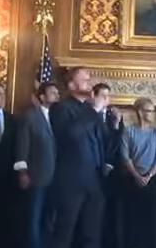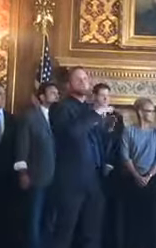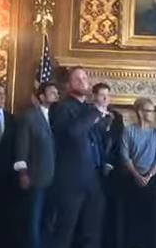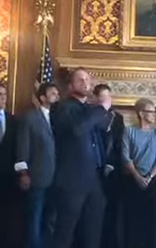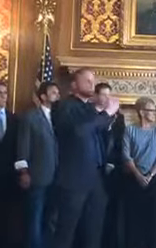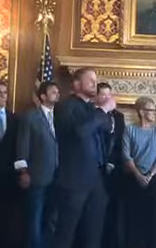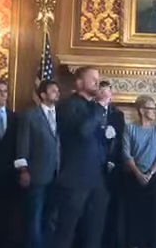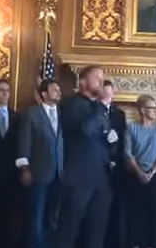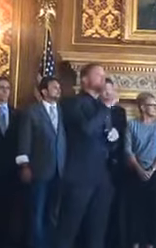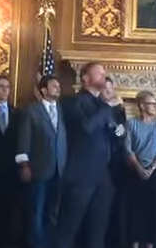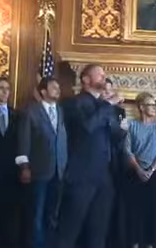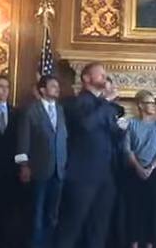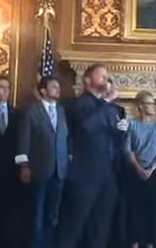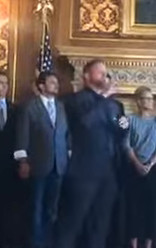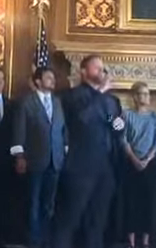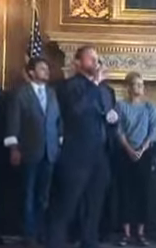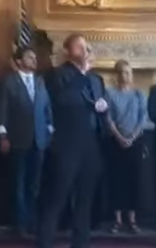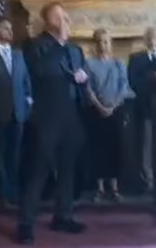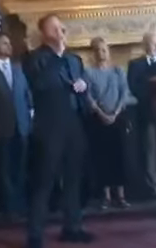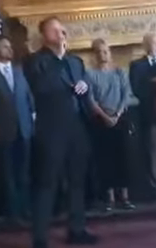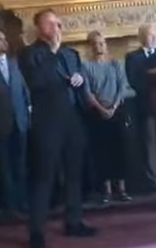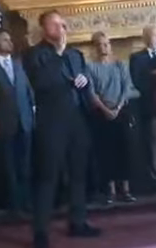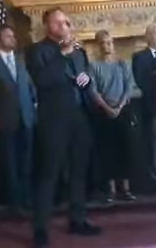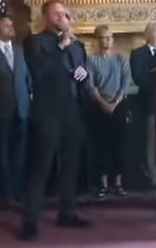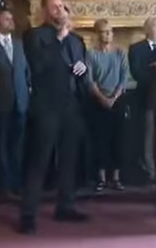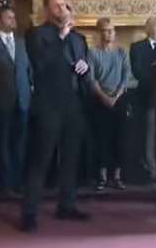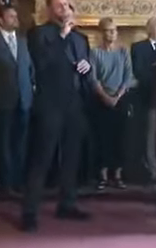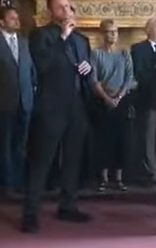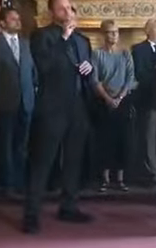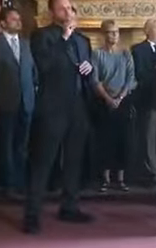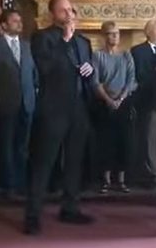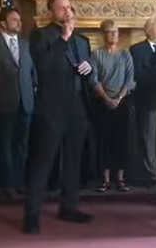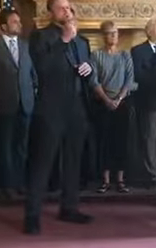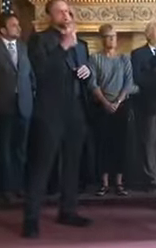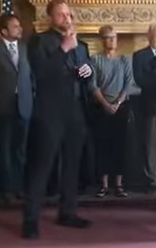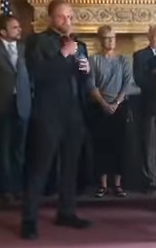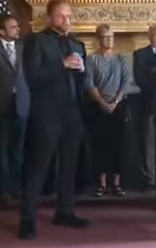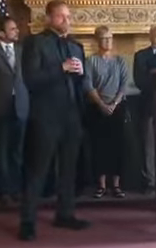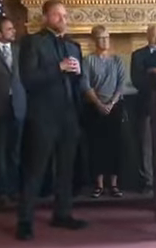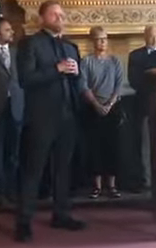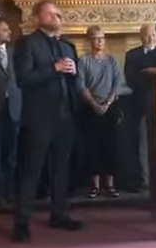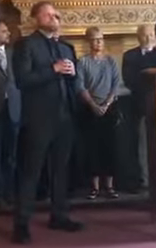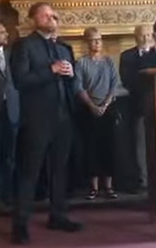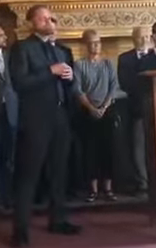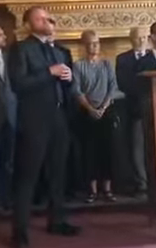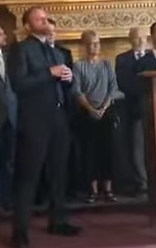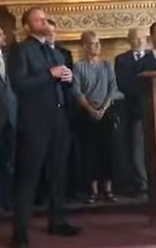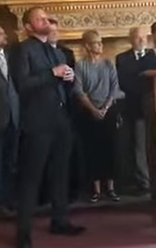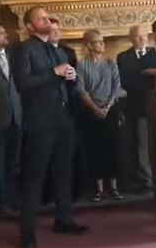who has been an amazing advocate for years and has served on the task force with me for